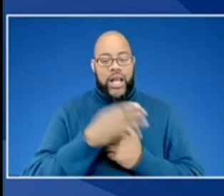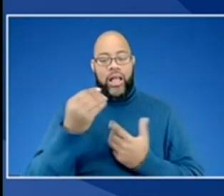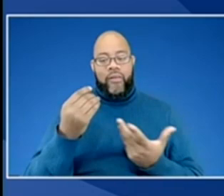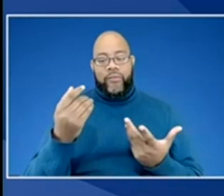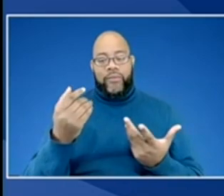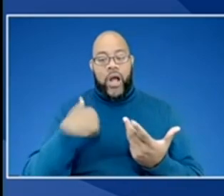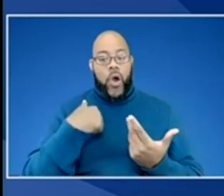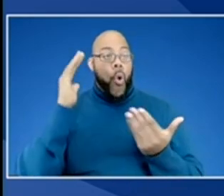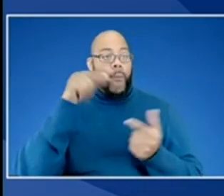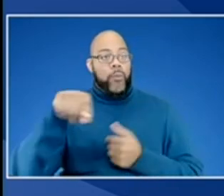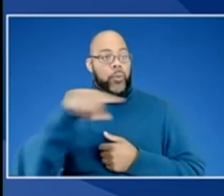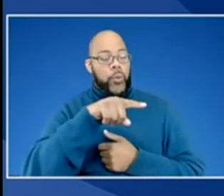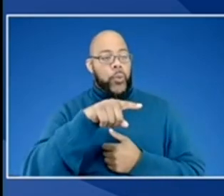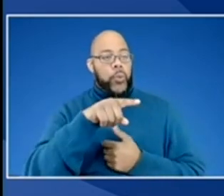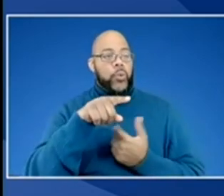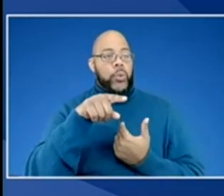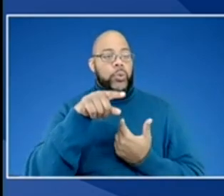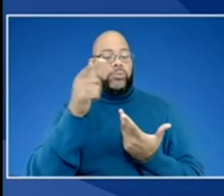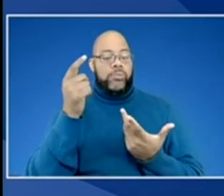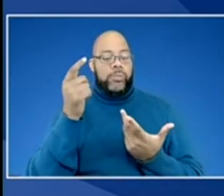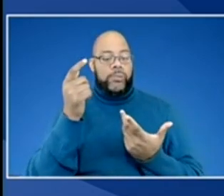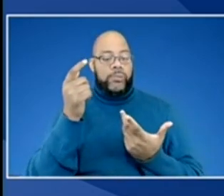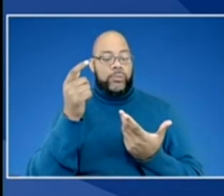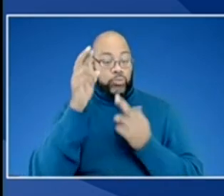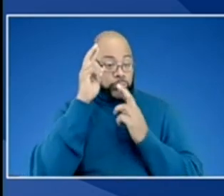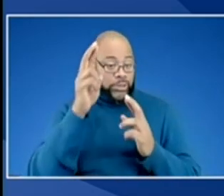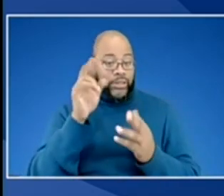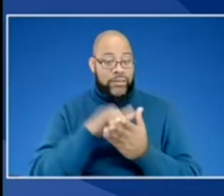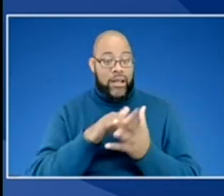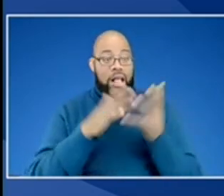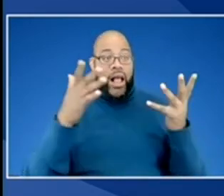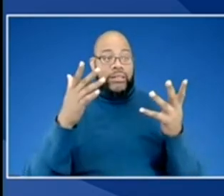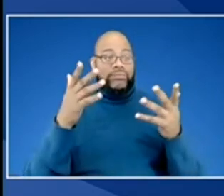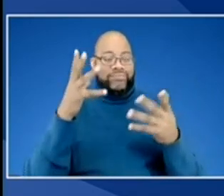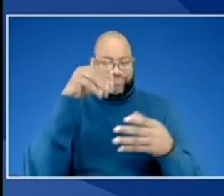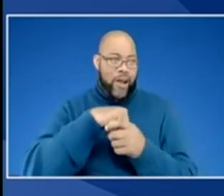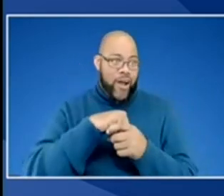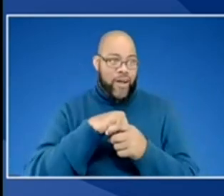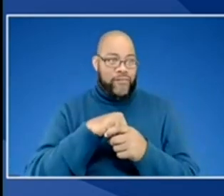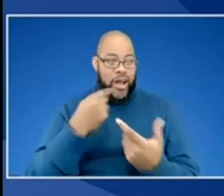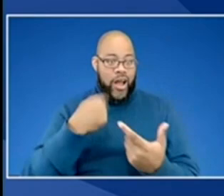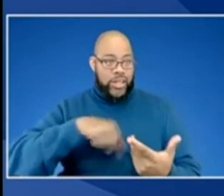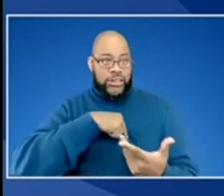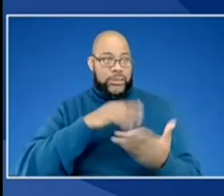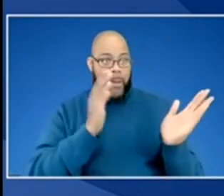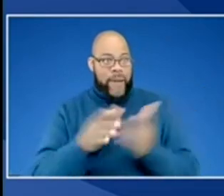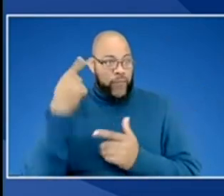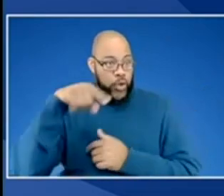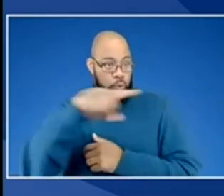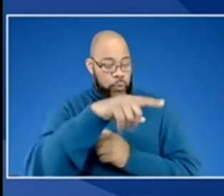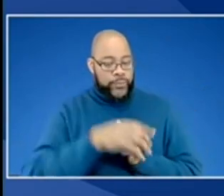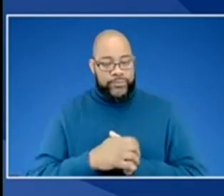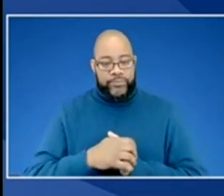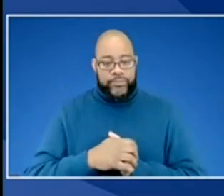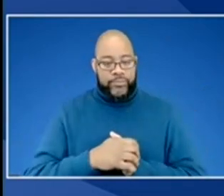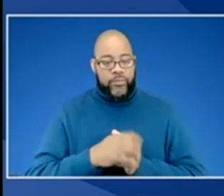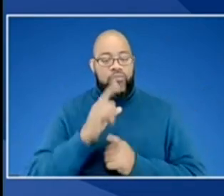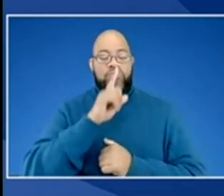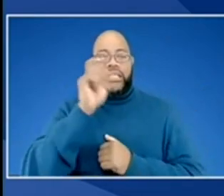you guys respect that there's a lot that goes into us preparing these for you. And we really need all the time we can to